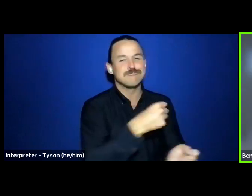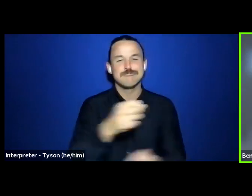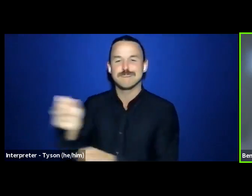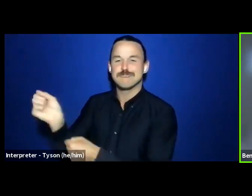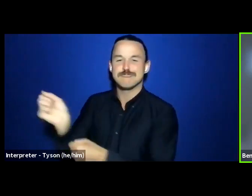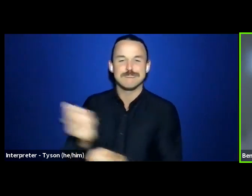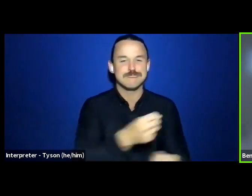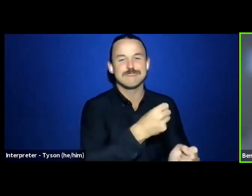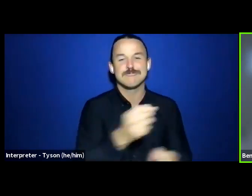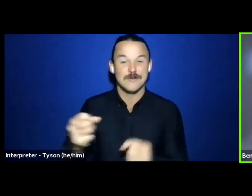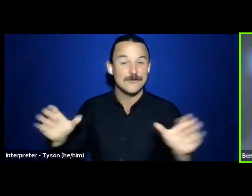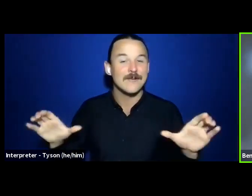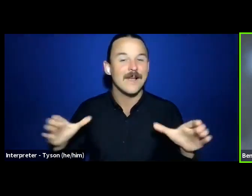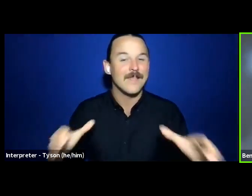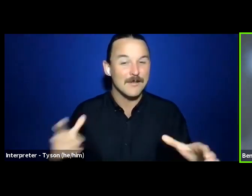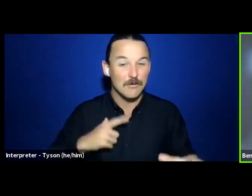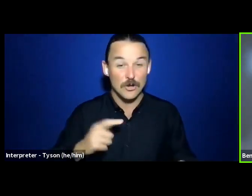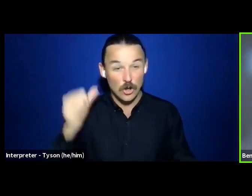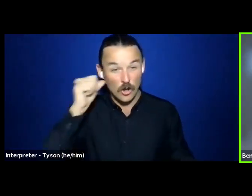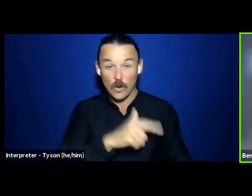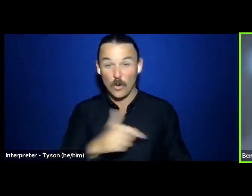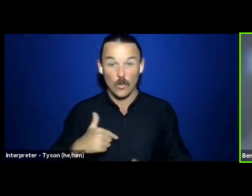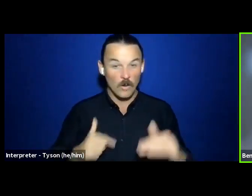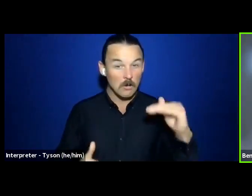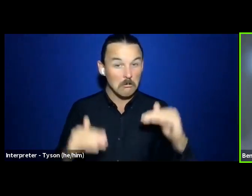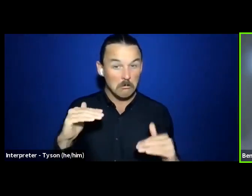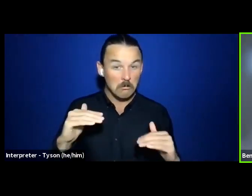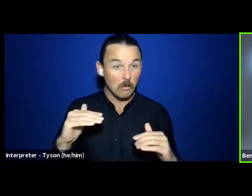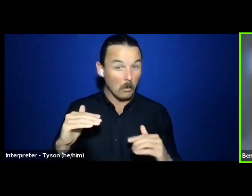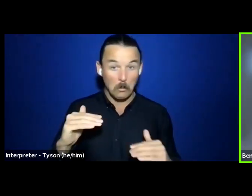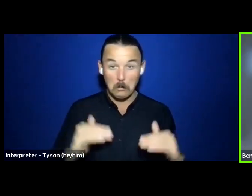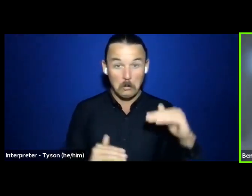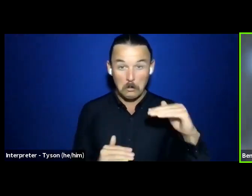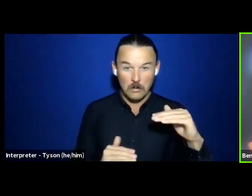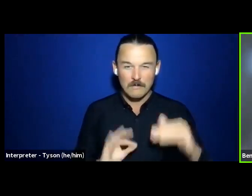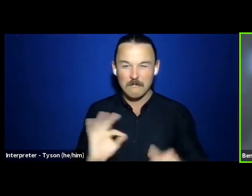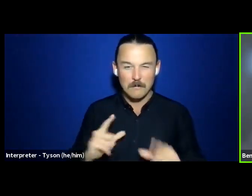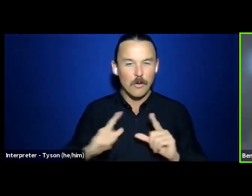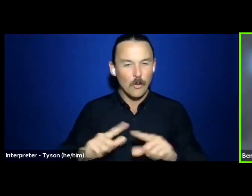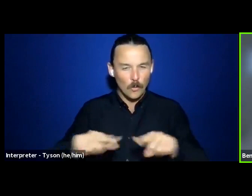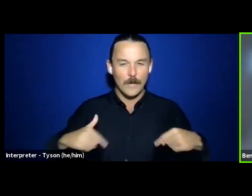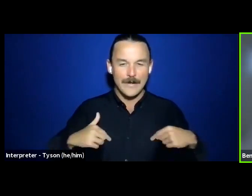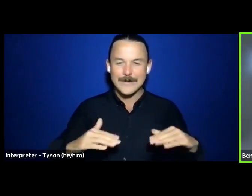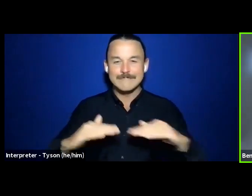united anyway. Knowing not any one of us Knowing not any one of us is preferable to the other because that's what price should that's what price should look